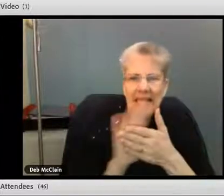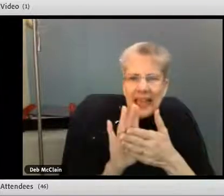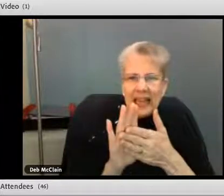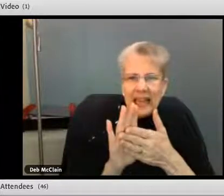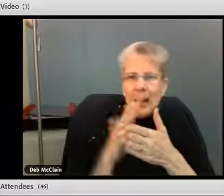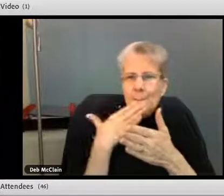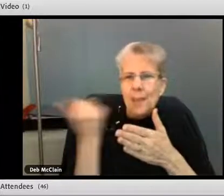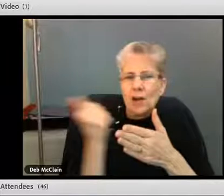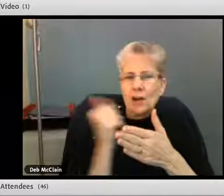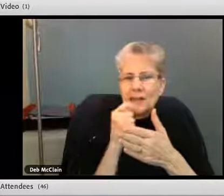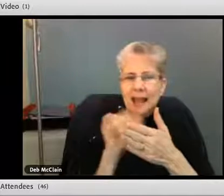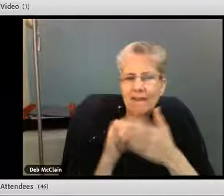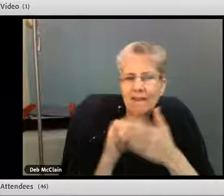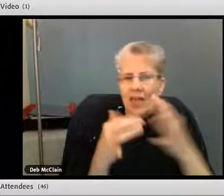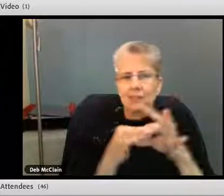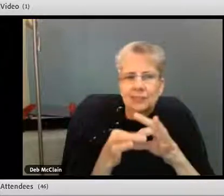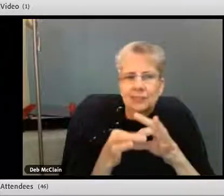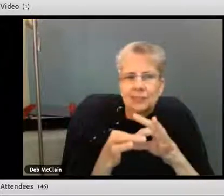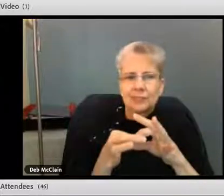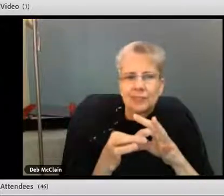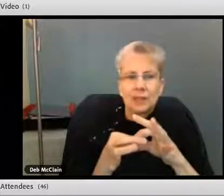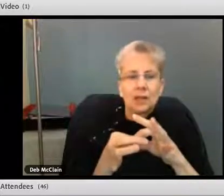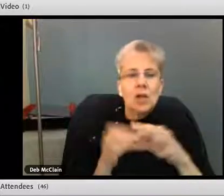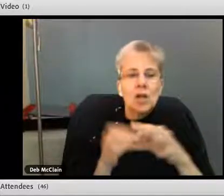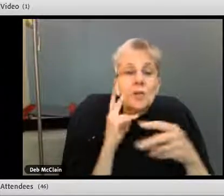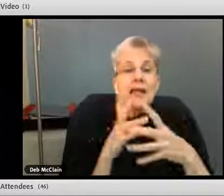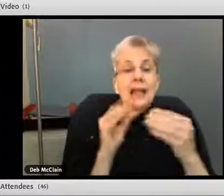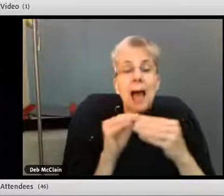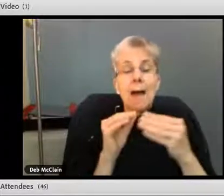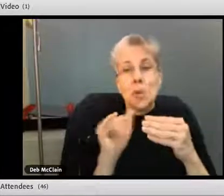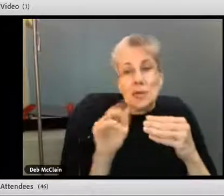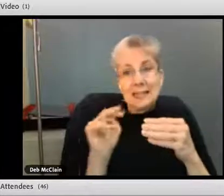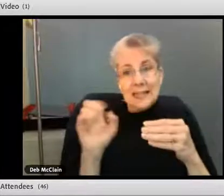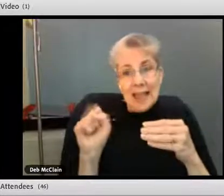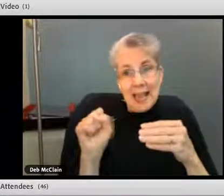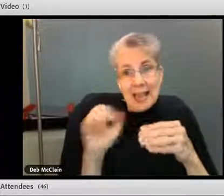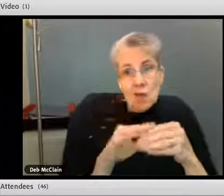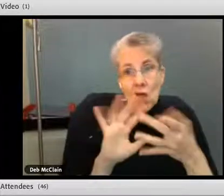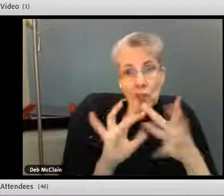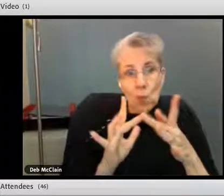You see a lot more sans on the web, but serif is supposed to be more readable,